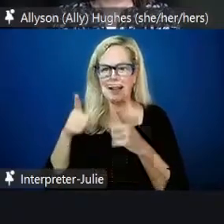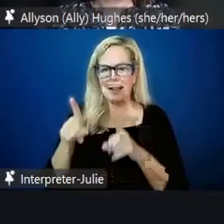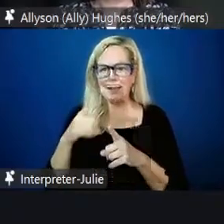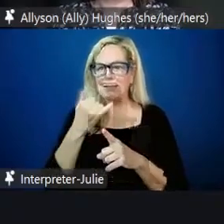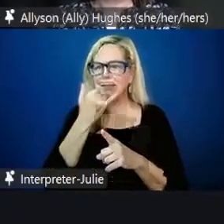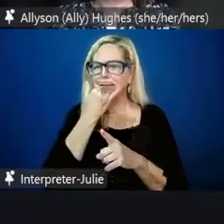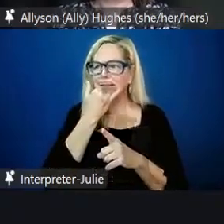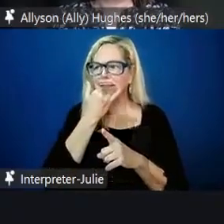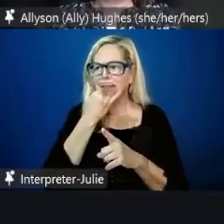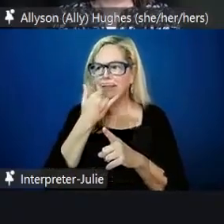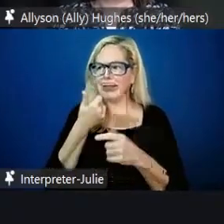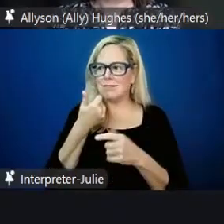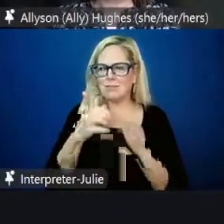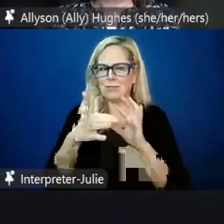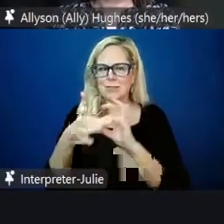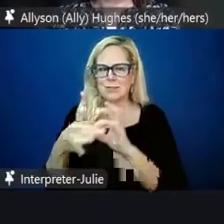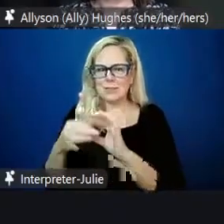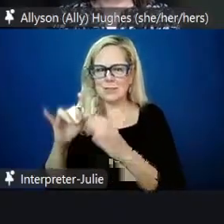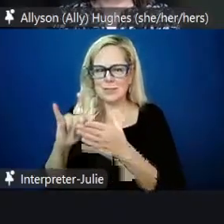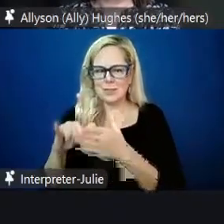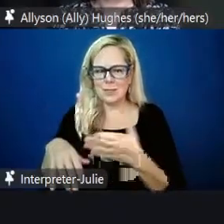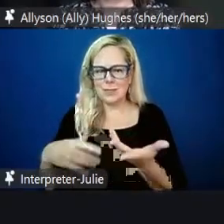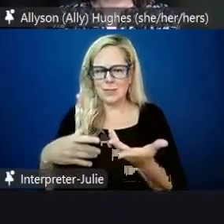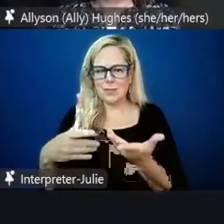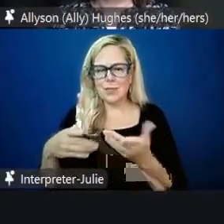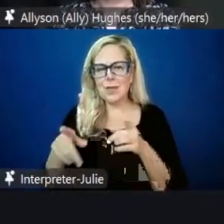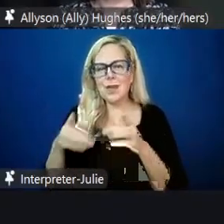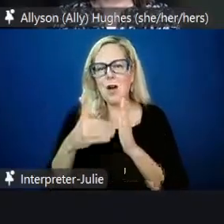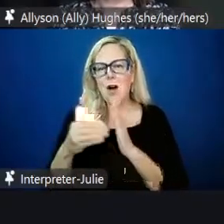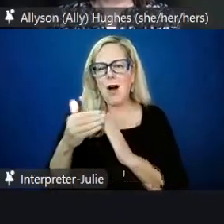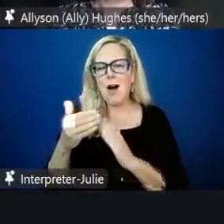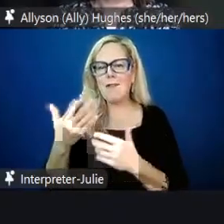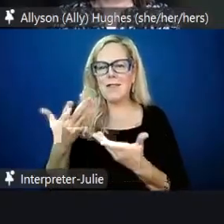blood sugar management is often the first thing that providers go to.